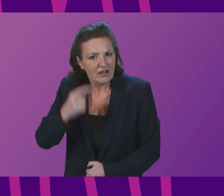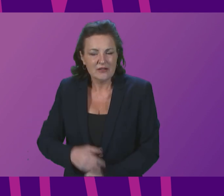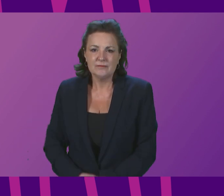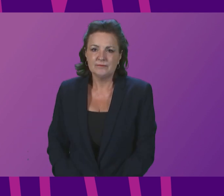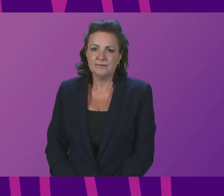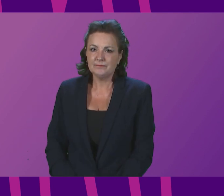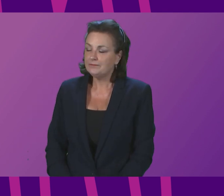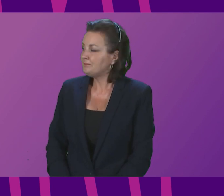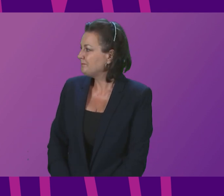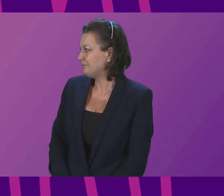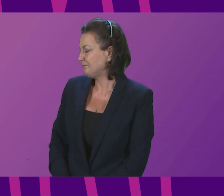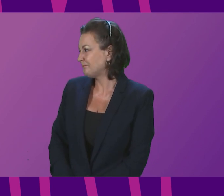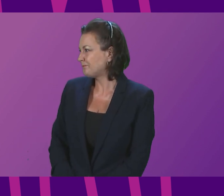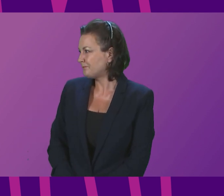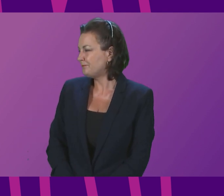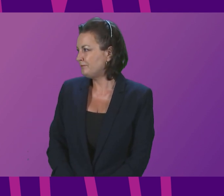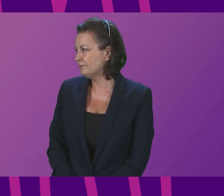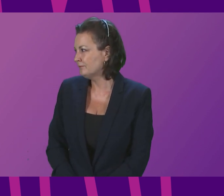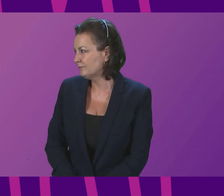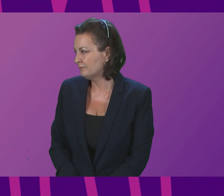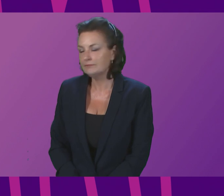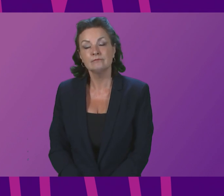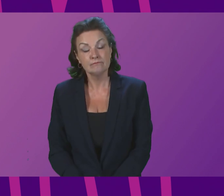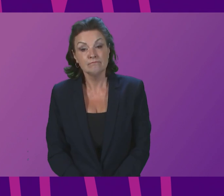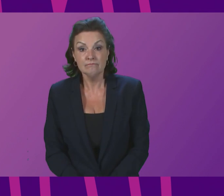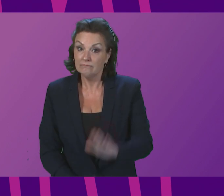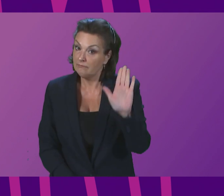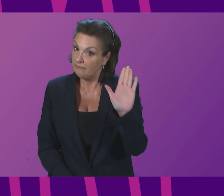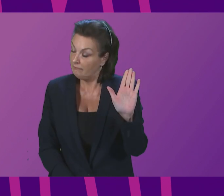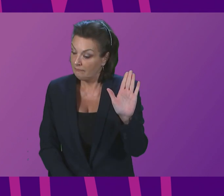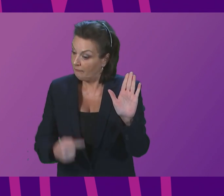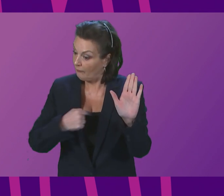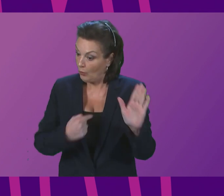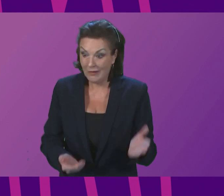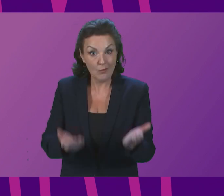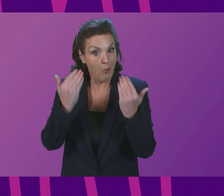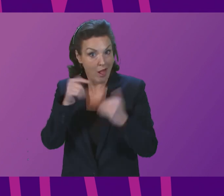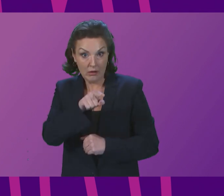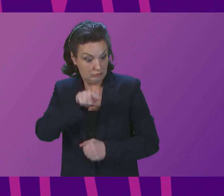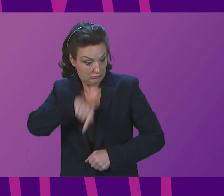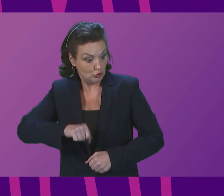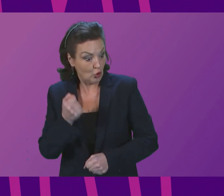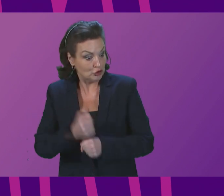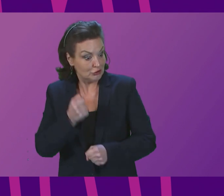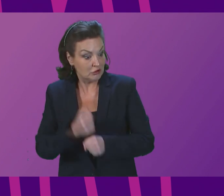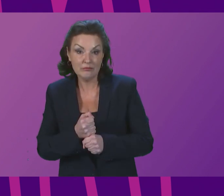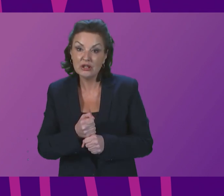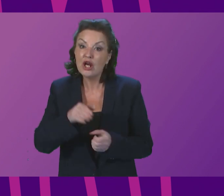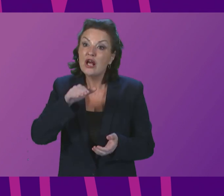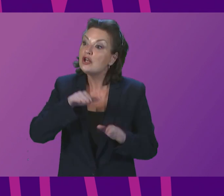We welcome the doubling of the Scottish child payment, but that plan predates the cost of living crisis.